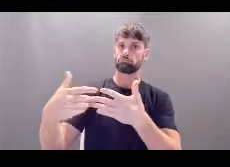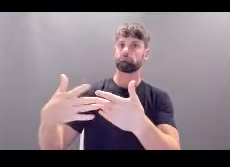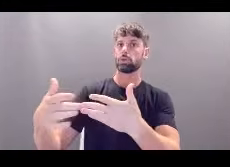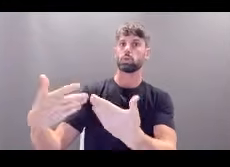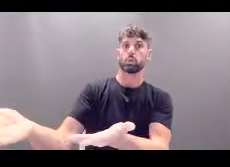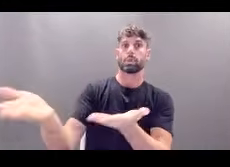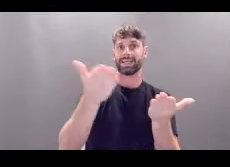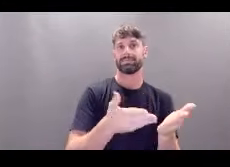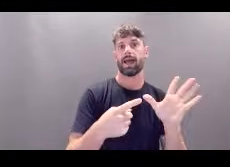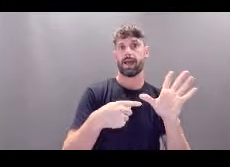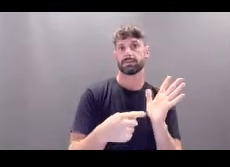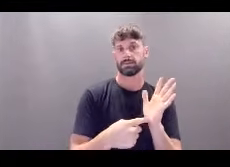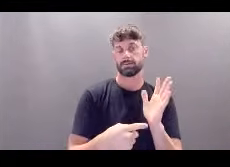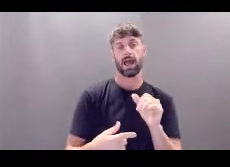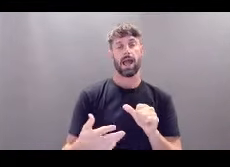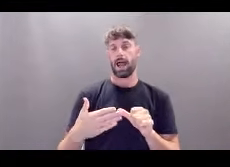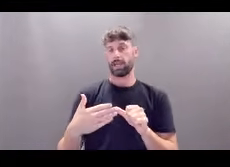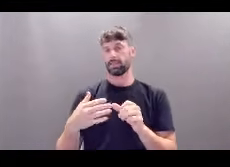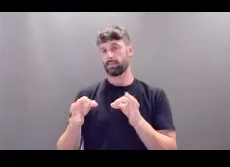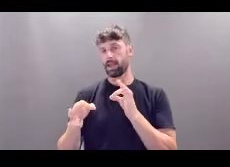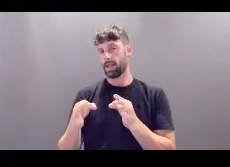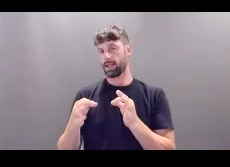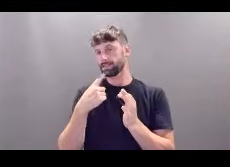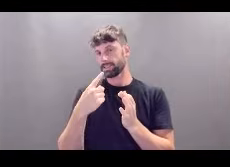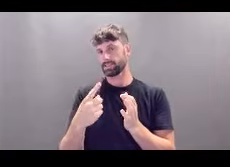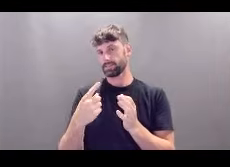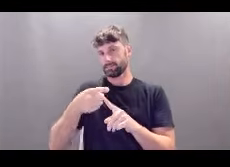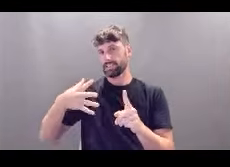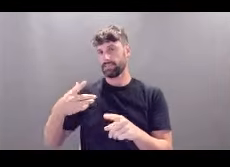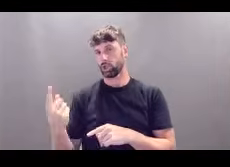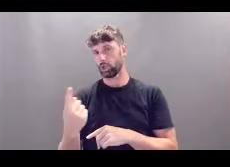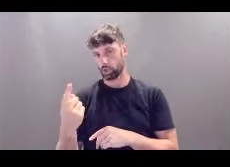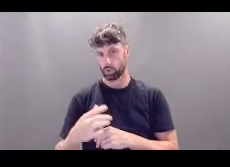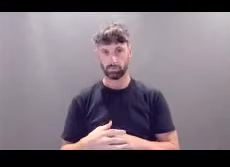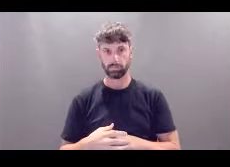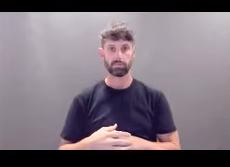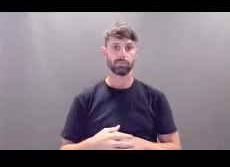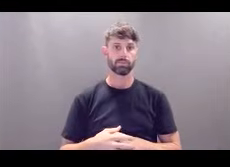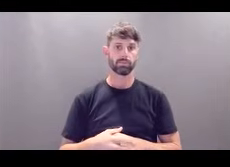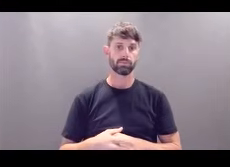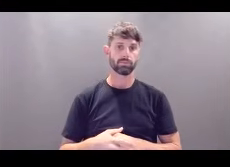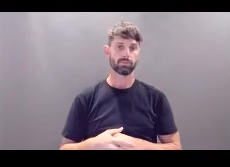Specialised providers may be required to support the implementation of higher cost AT.